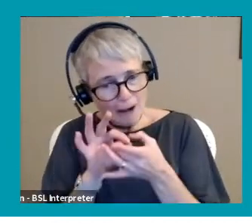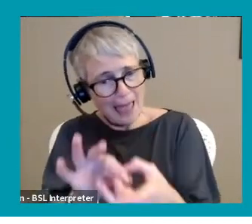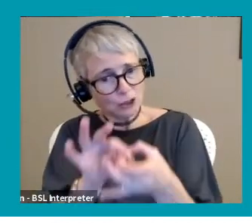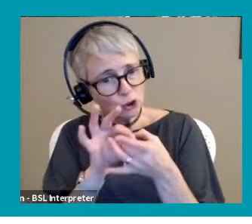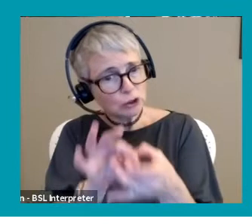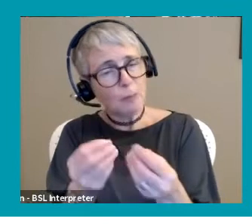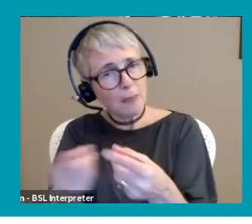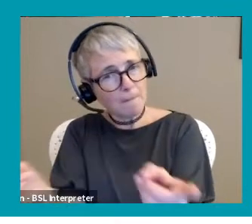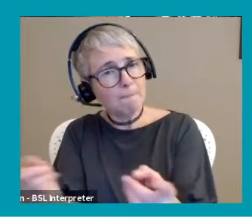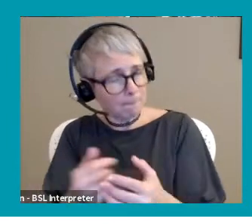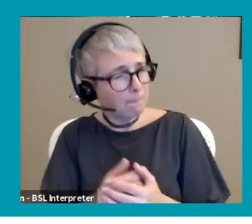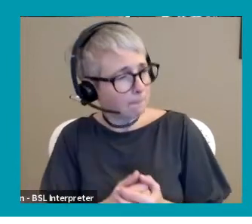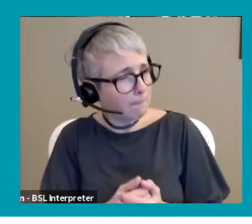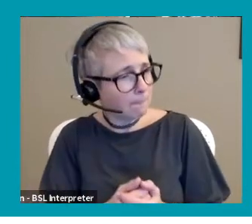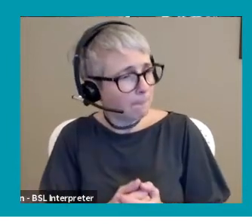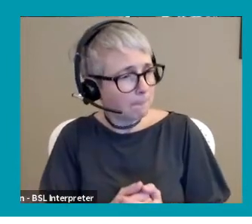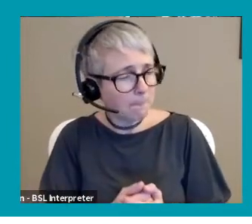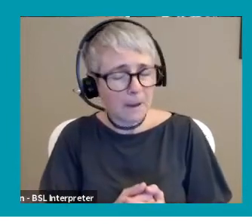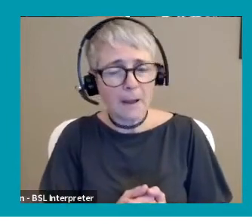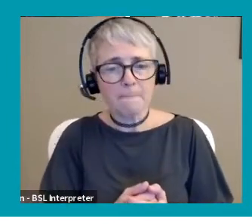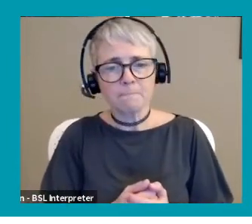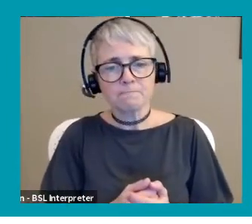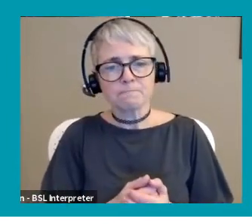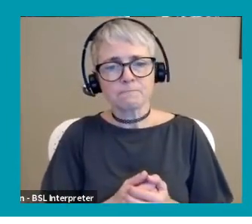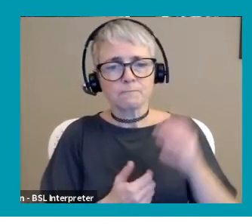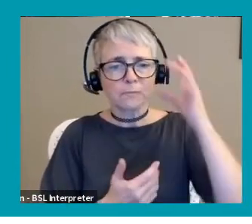Recruiters niche down now as well and they are generous recruiters and there